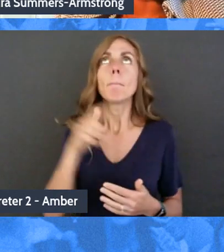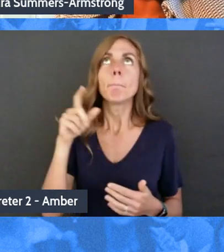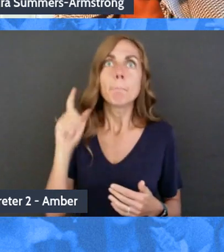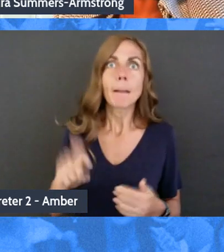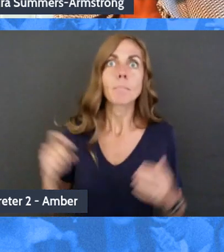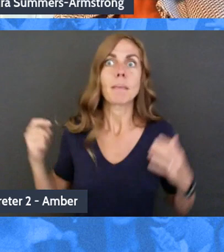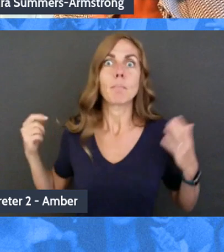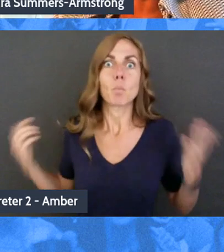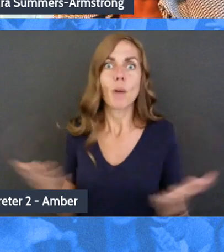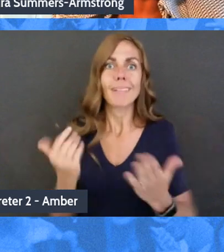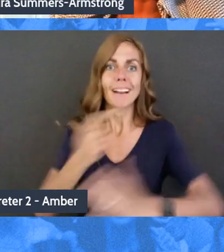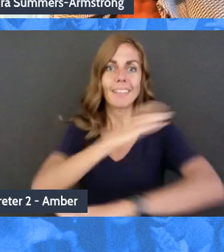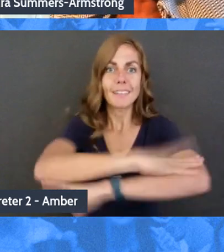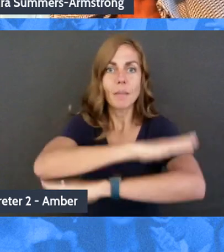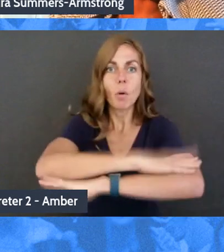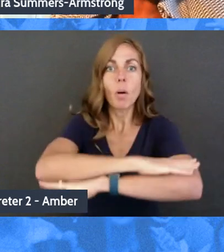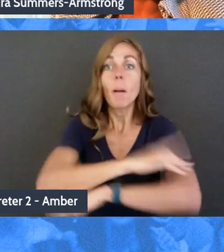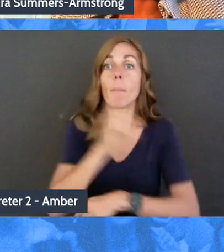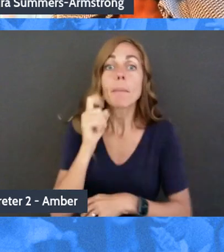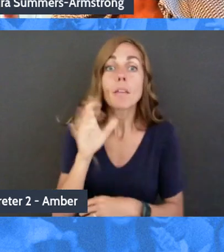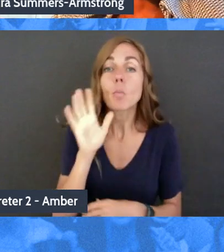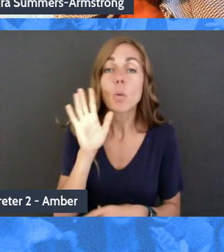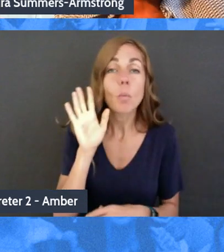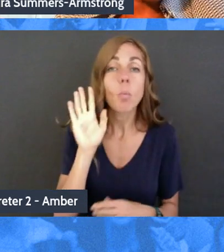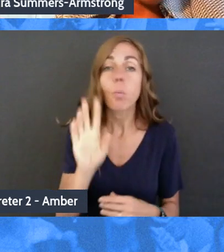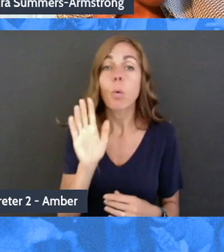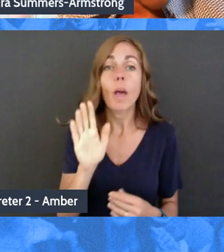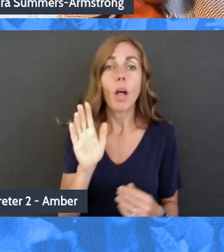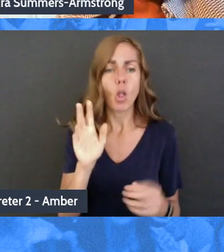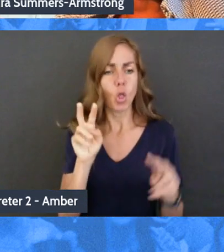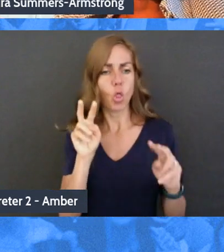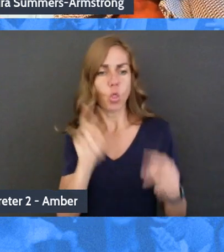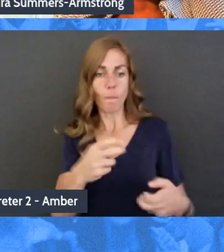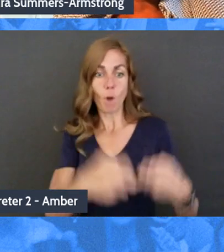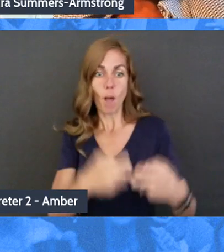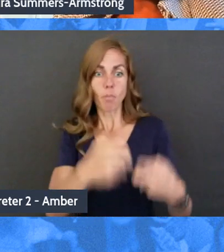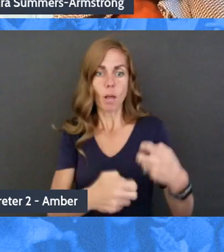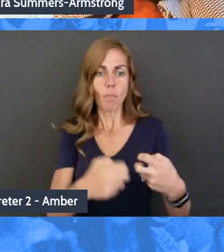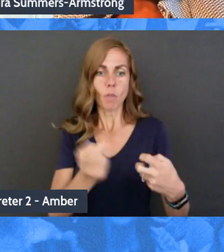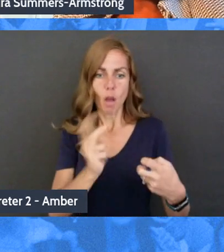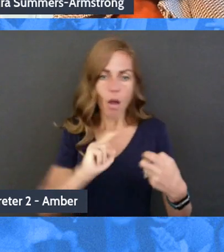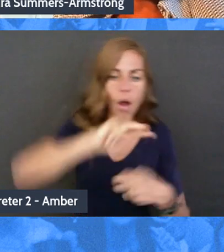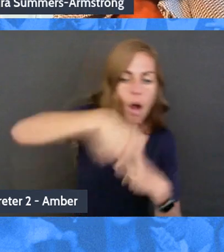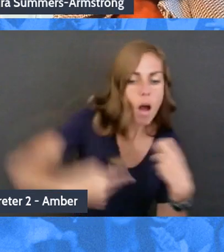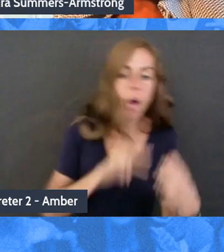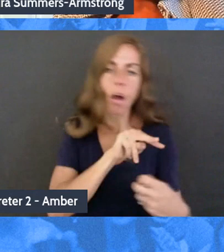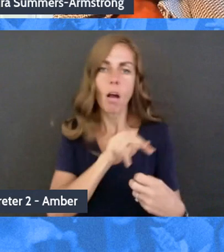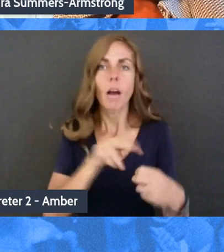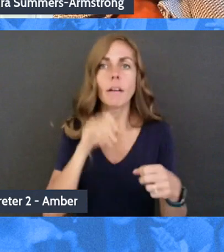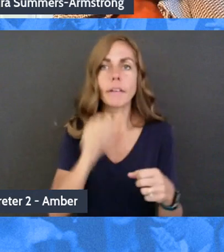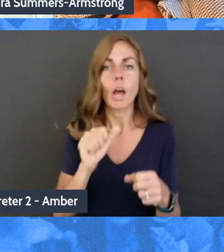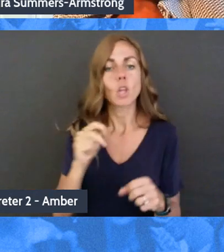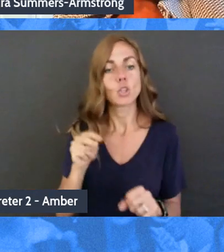because we're gonna look at these problems holistically, not just unilaterally.